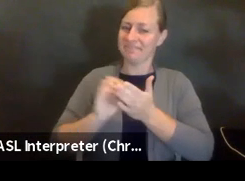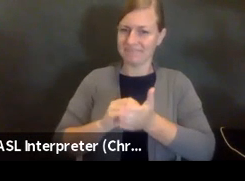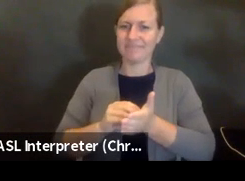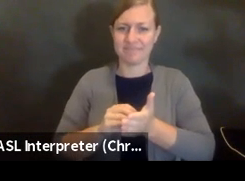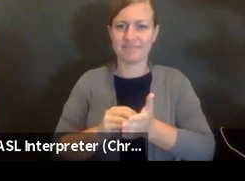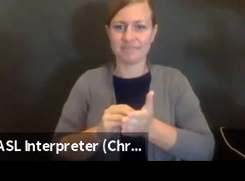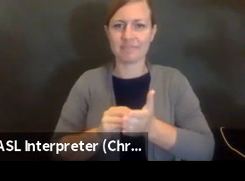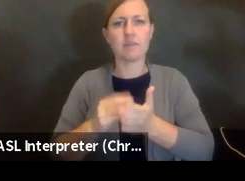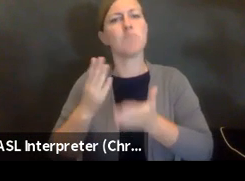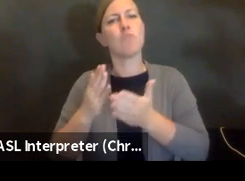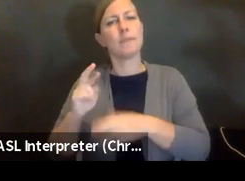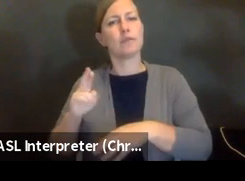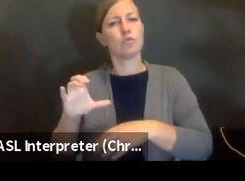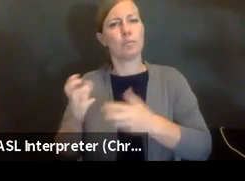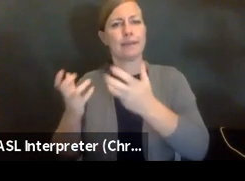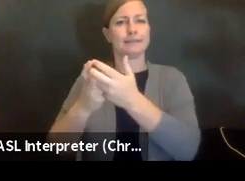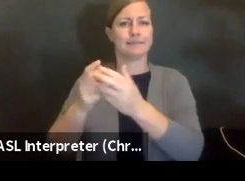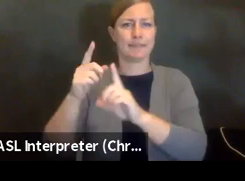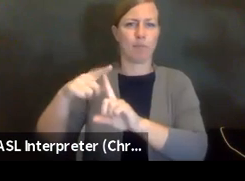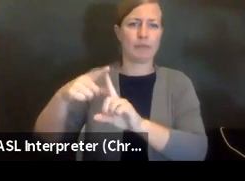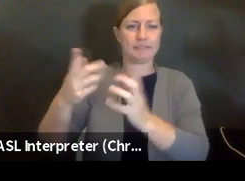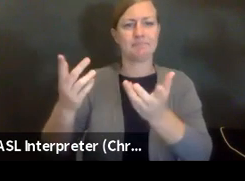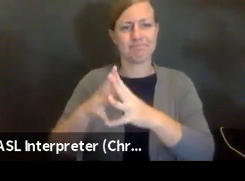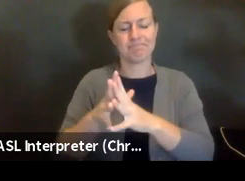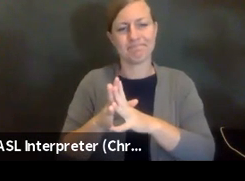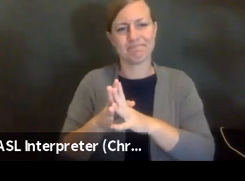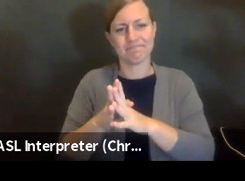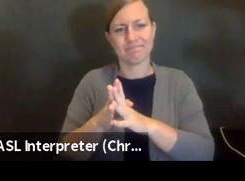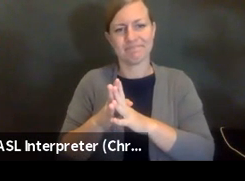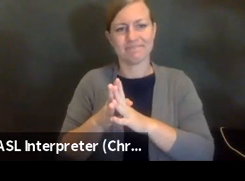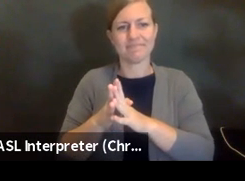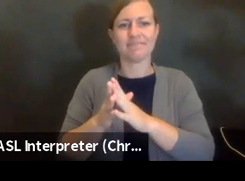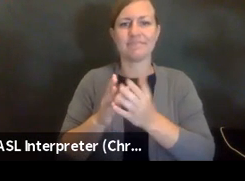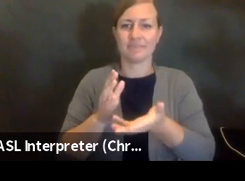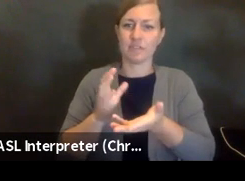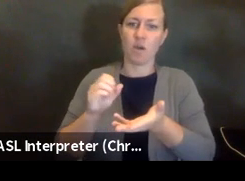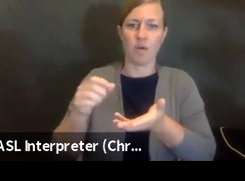Katherine Livick - ESD 112: But probably that's going to be the easiest way to make it match up yeah and it's not going to do that for you so keeping that in mind.